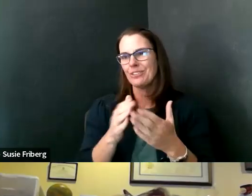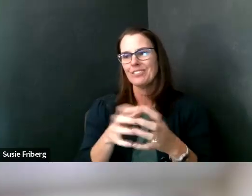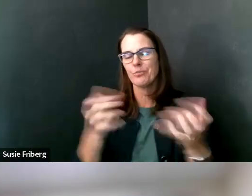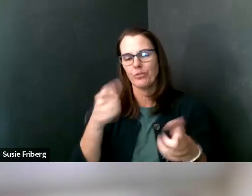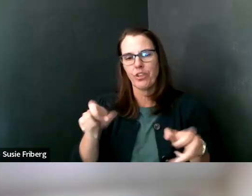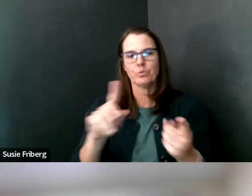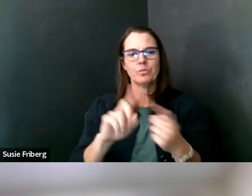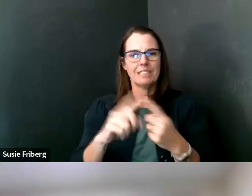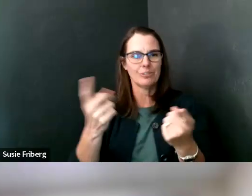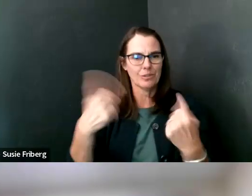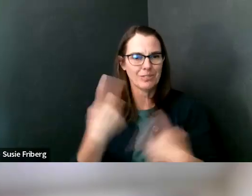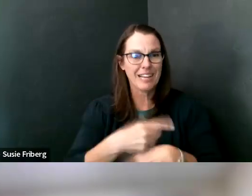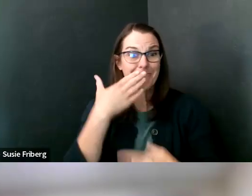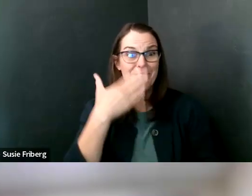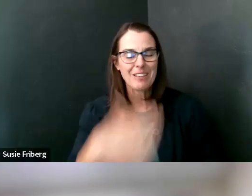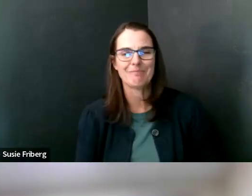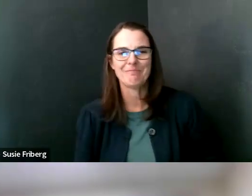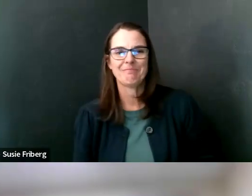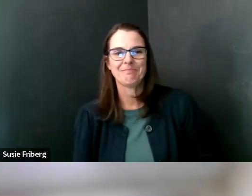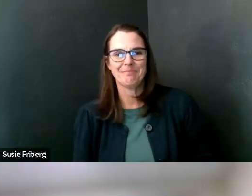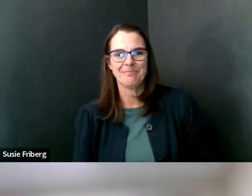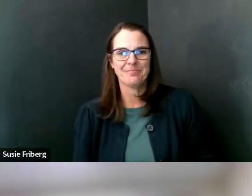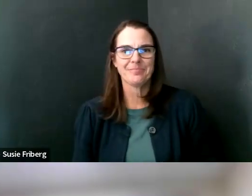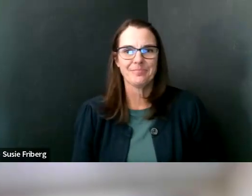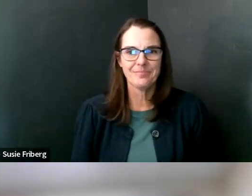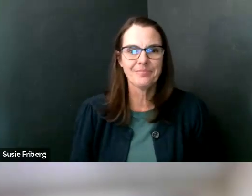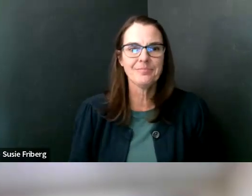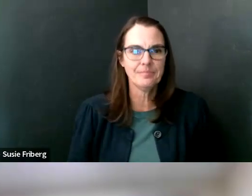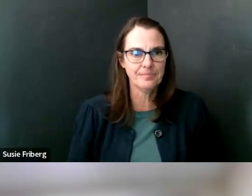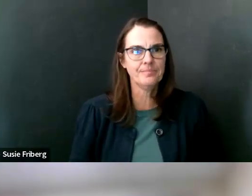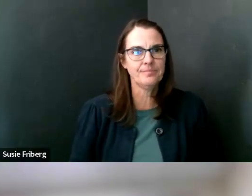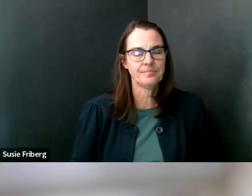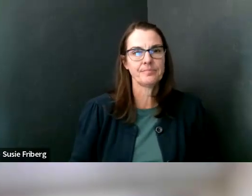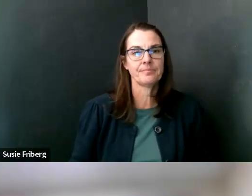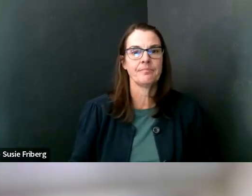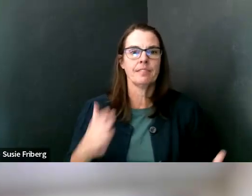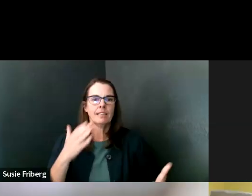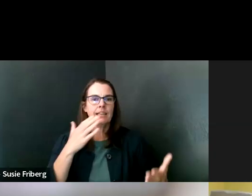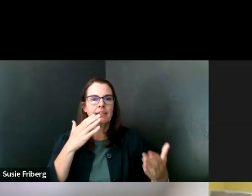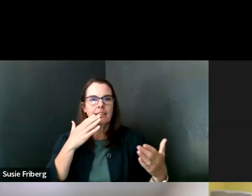to comment. Thank you for being here today. Melissa, I see that your hand was raised so